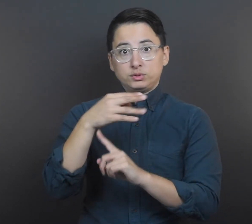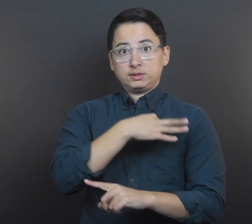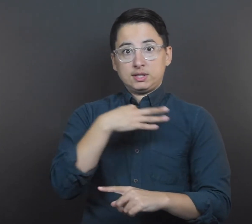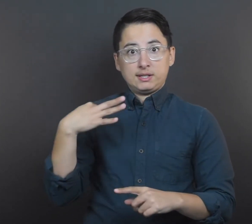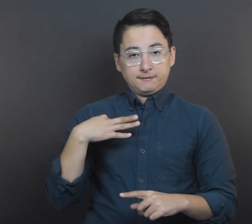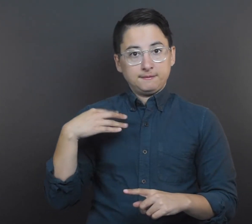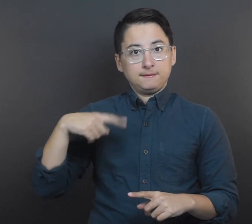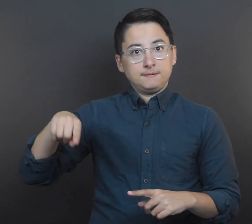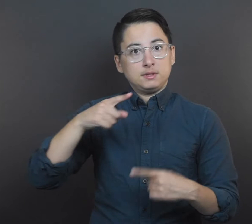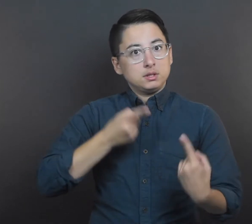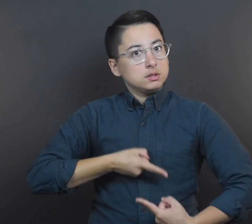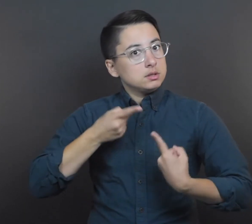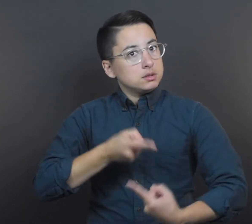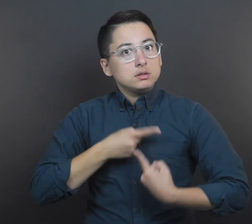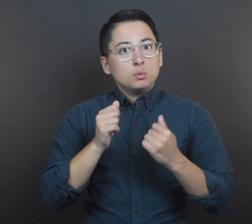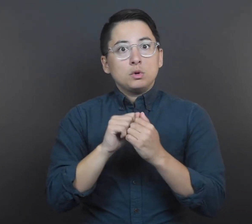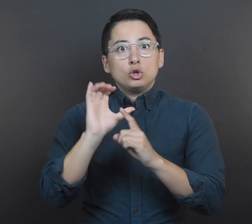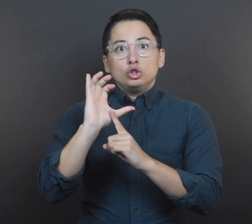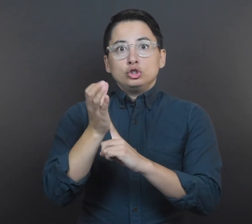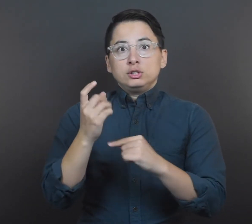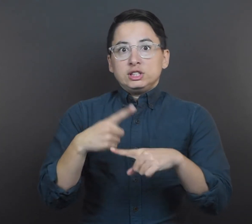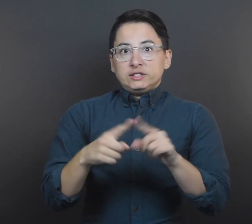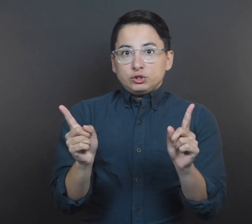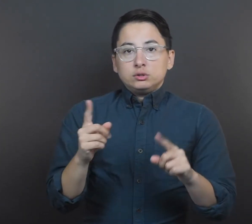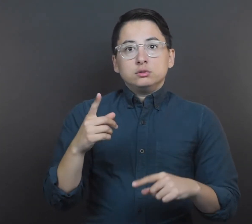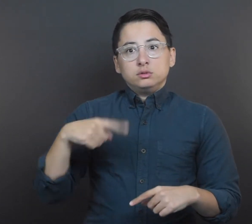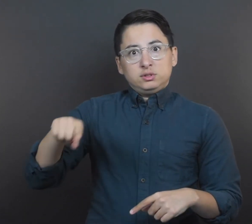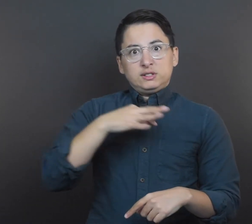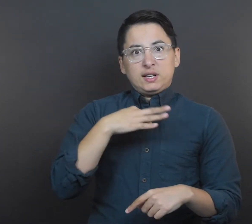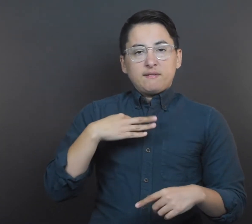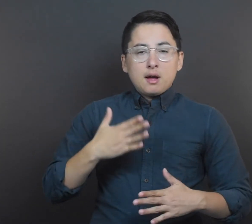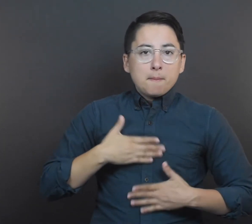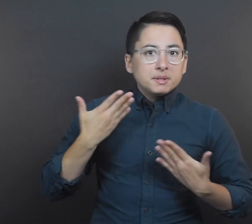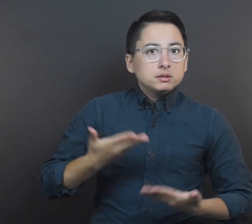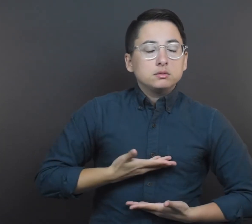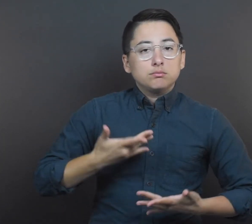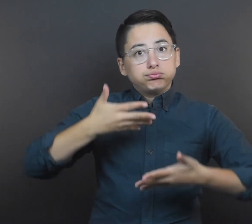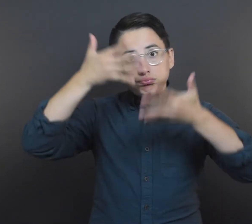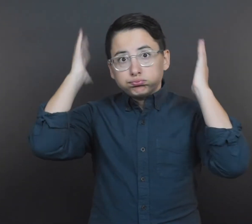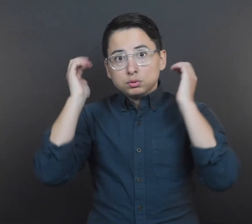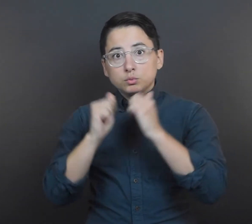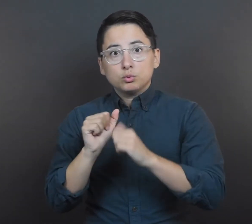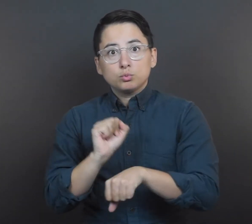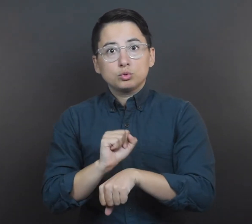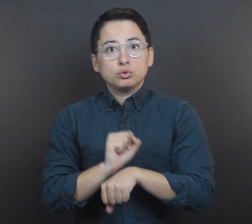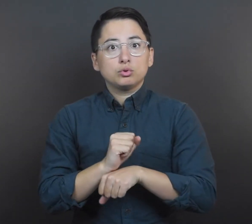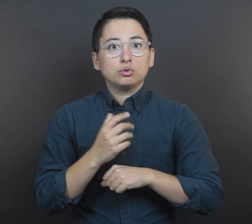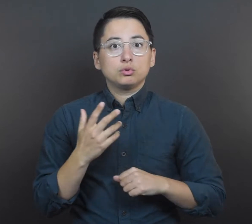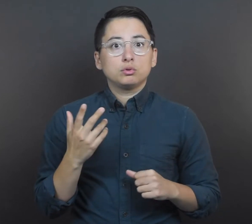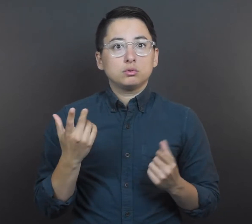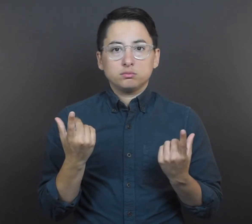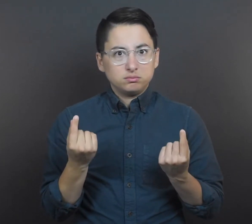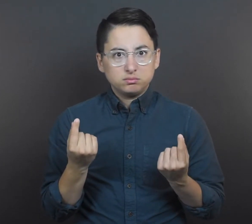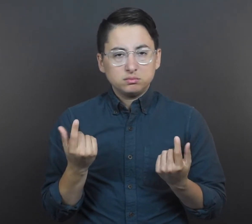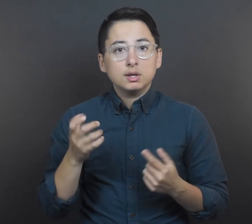Cultural Differences There were cultural differences that left the hotel staff upset and overworked.